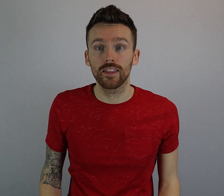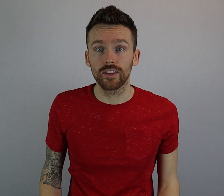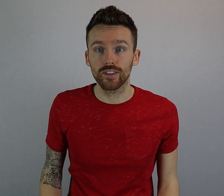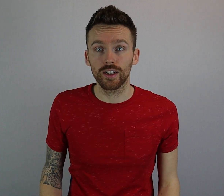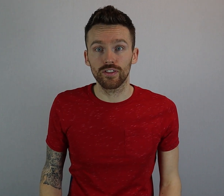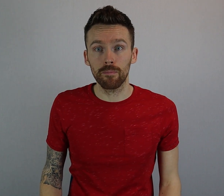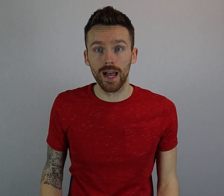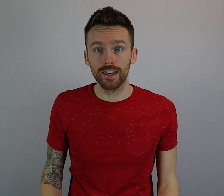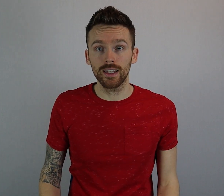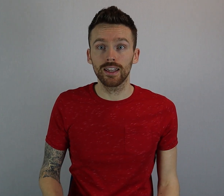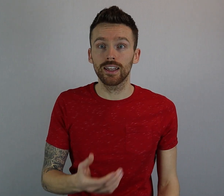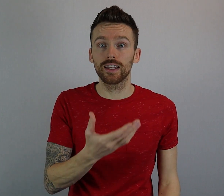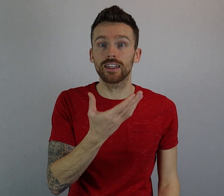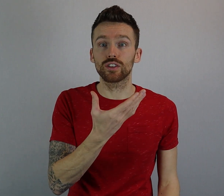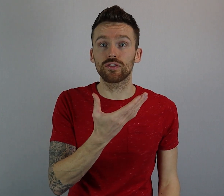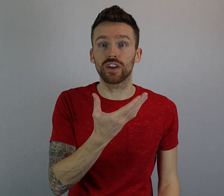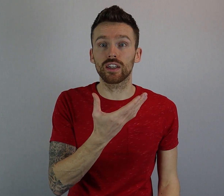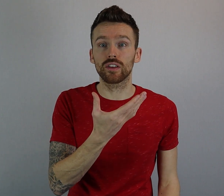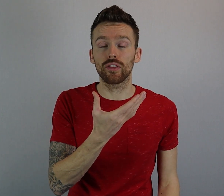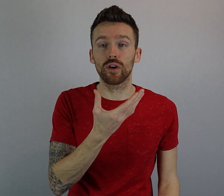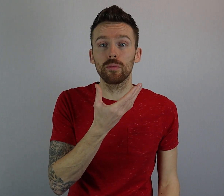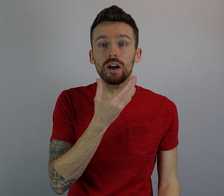The sign for man is your fingers and thumb